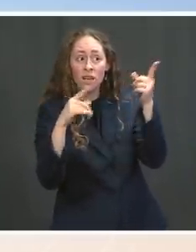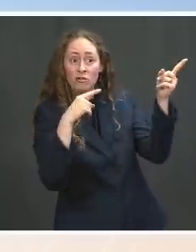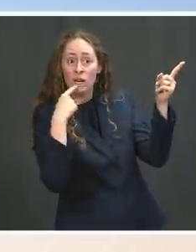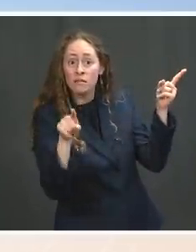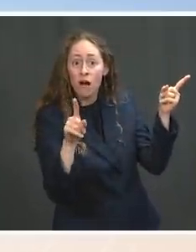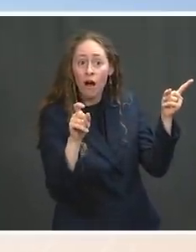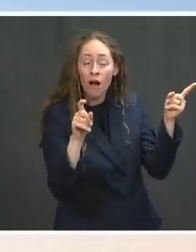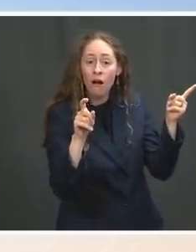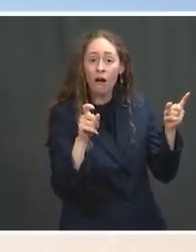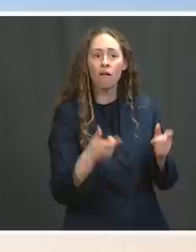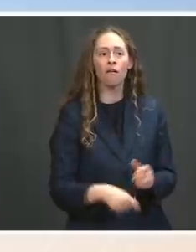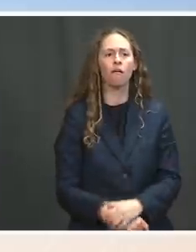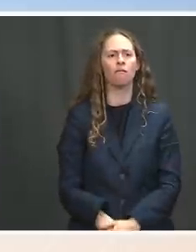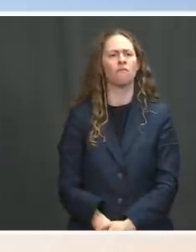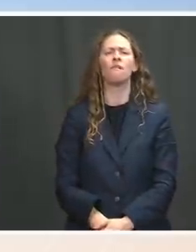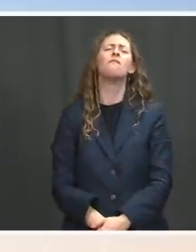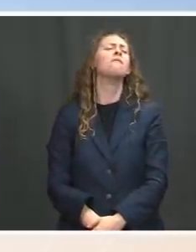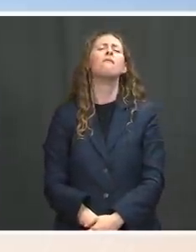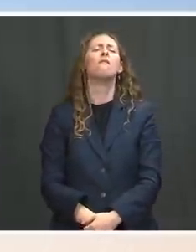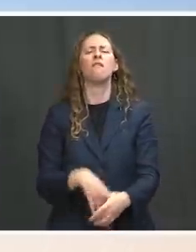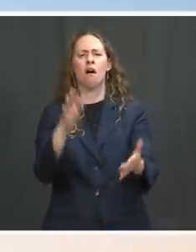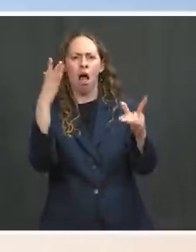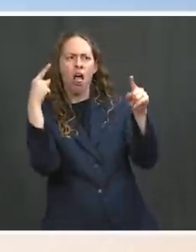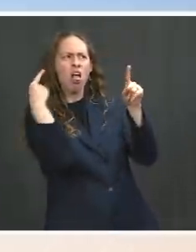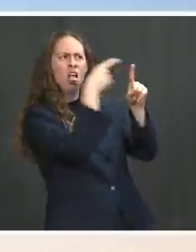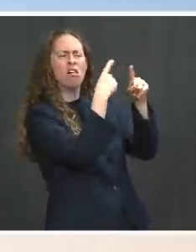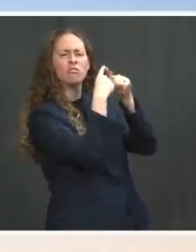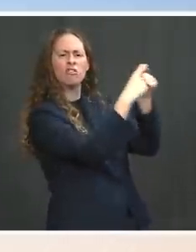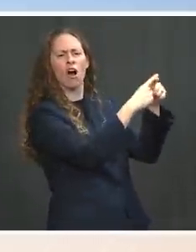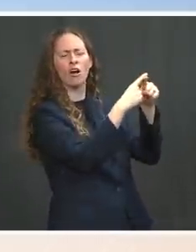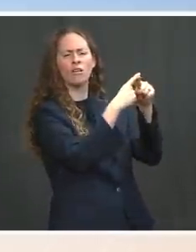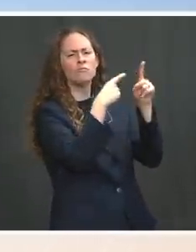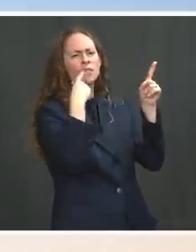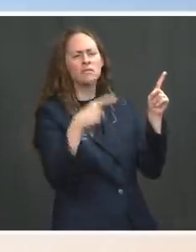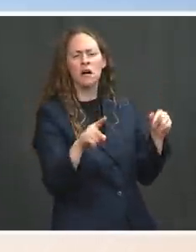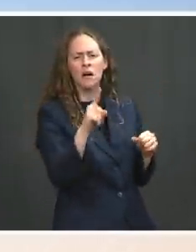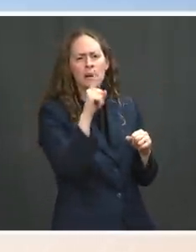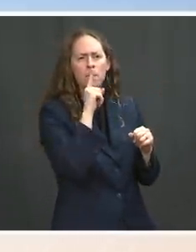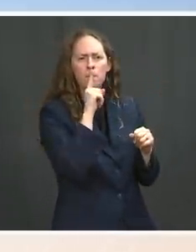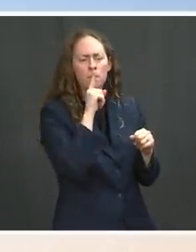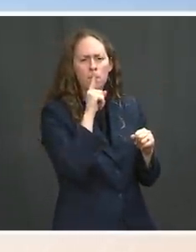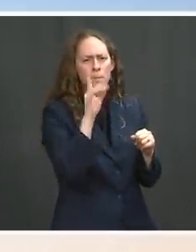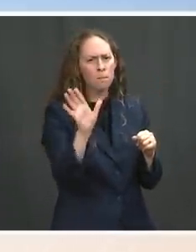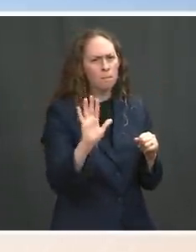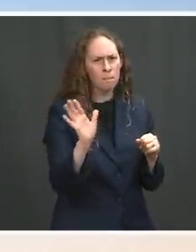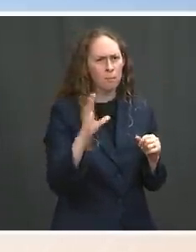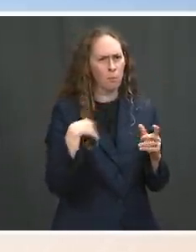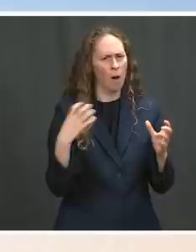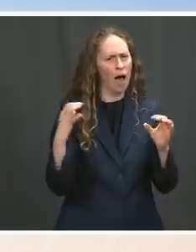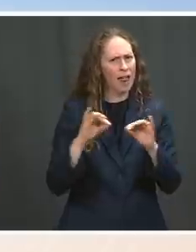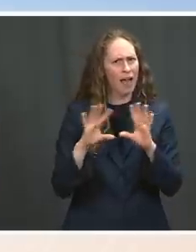aside from the individual. The Press: To whomever. To whomever. Ms. Psaki: Okay, but that's an important point -- The Press: Good. I appreciate it. Ms. Psaki: Just for clarification -- The Press: Fair enough.